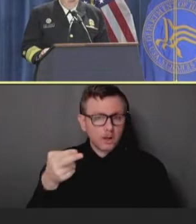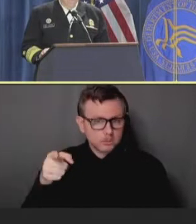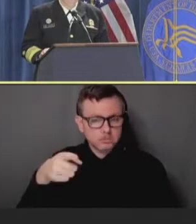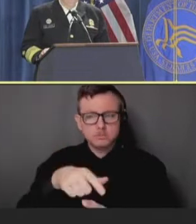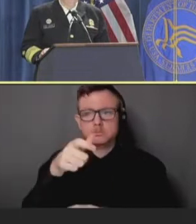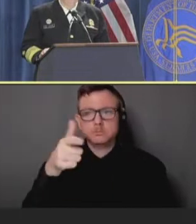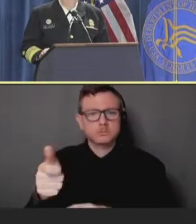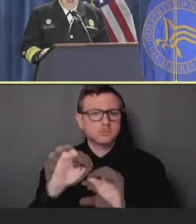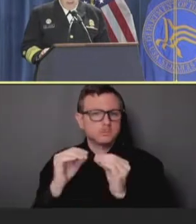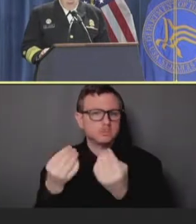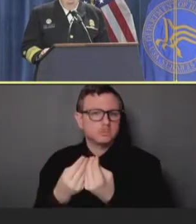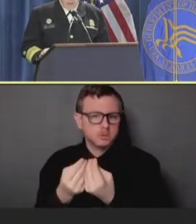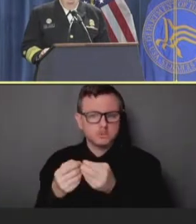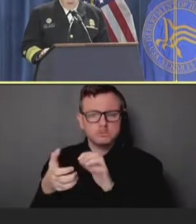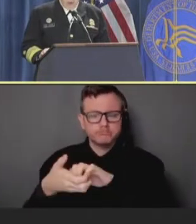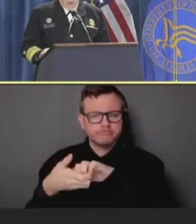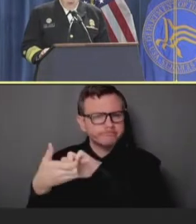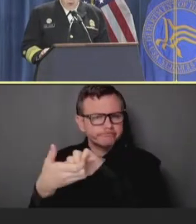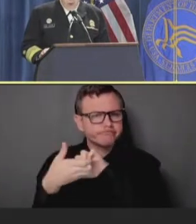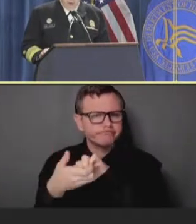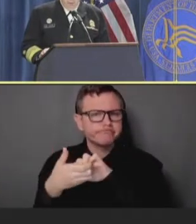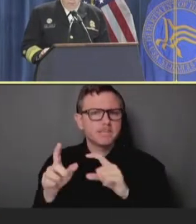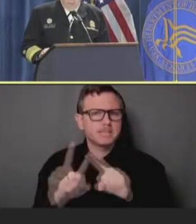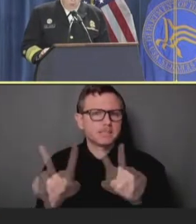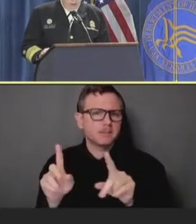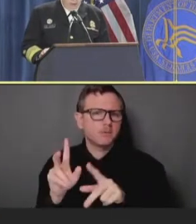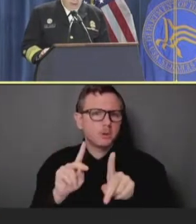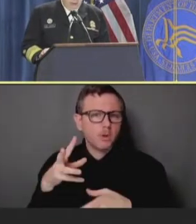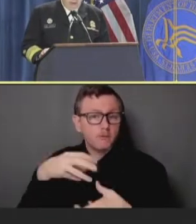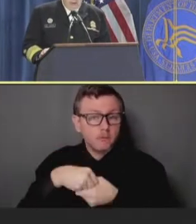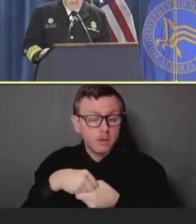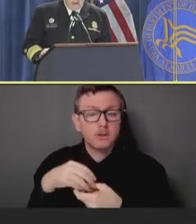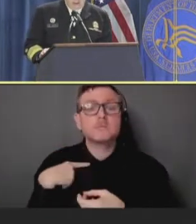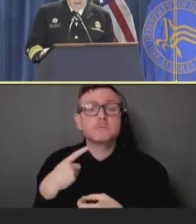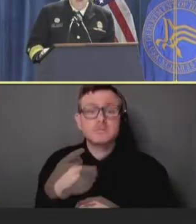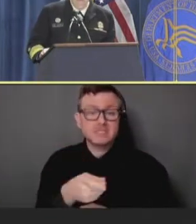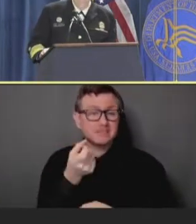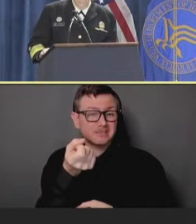and other key stakeholders to ensure that people who are at risk get the vaccines that